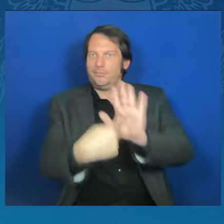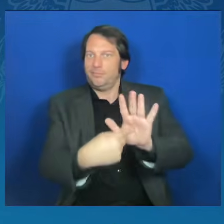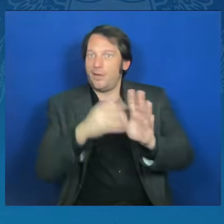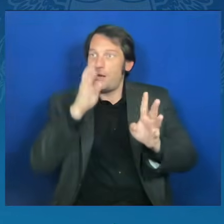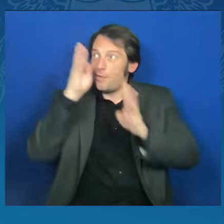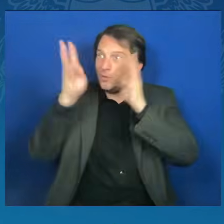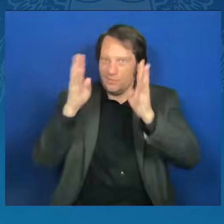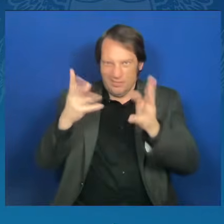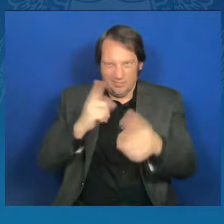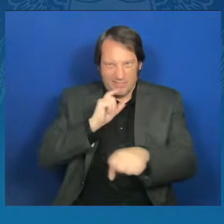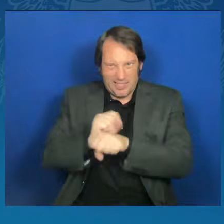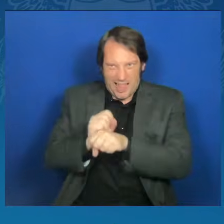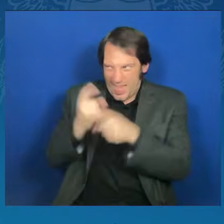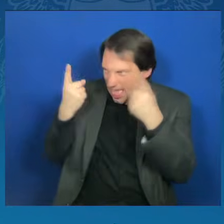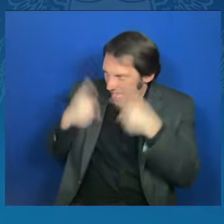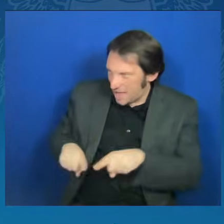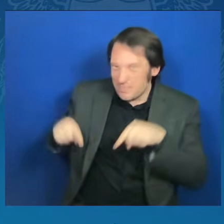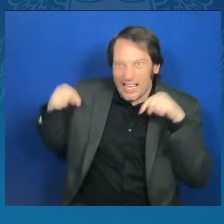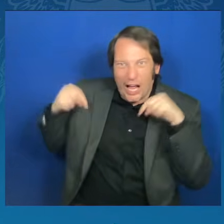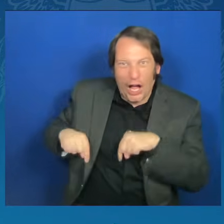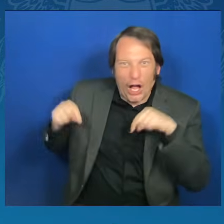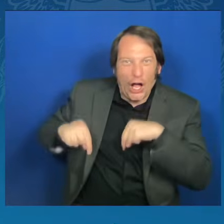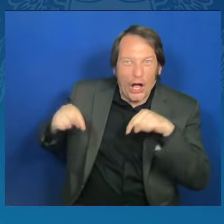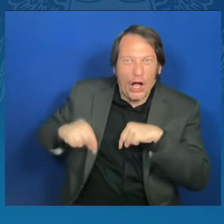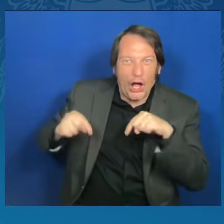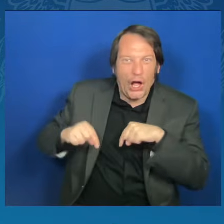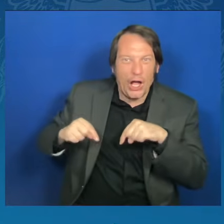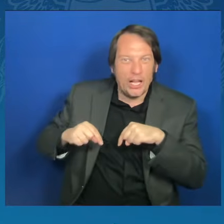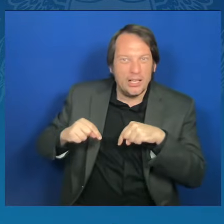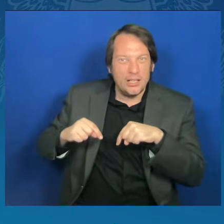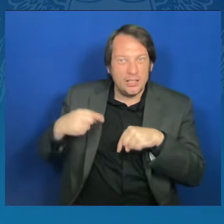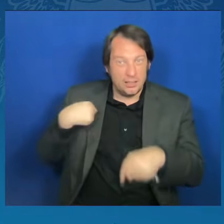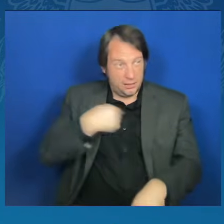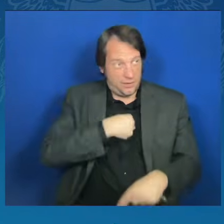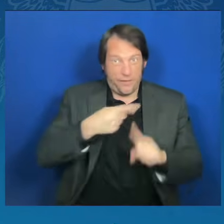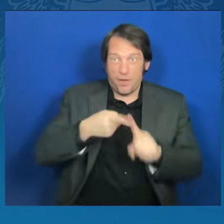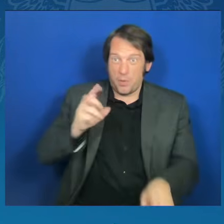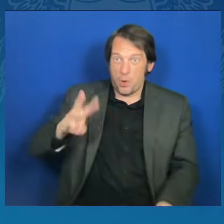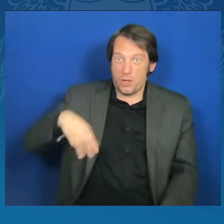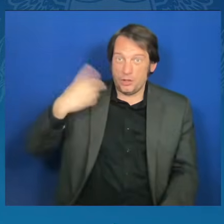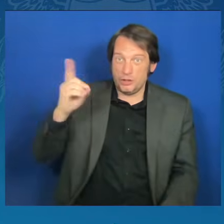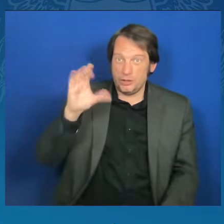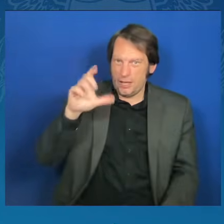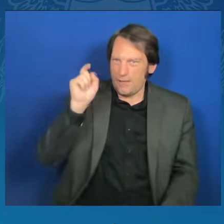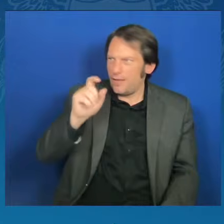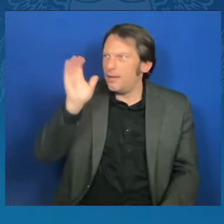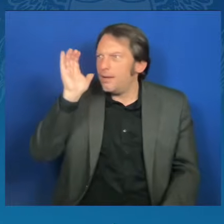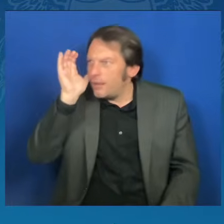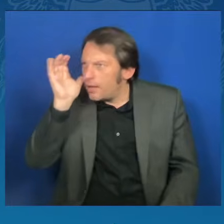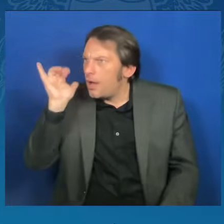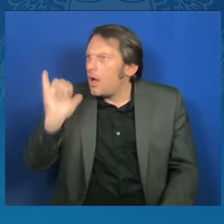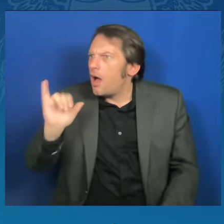D.C., understand how the nation benefits when we show the capacity of communities